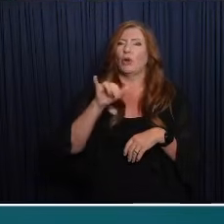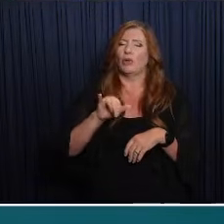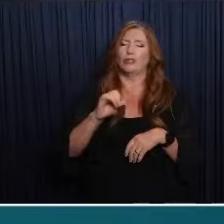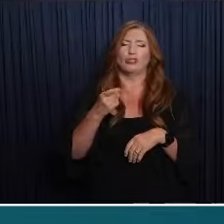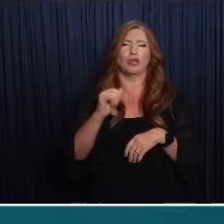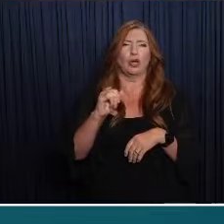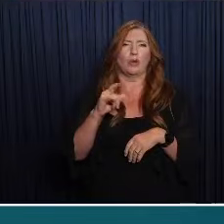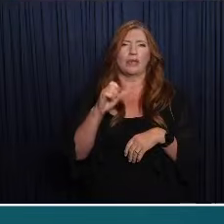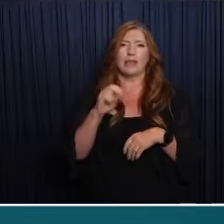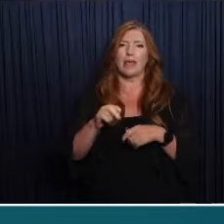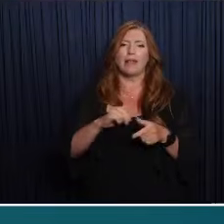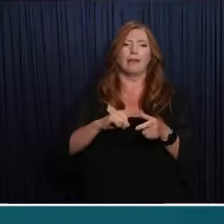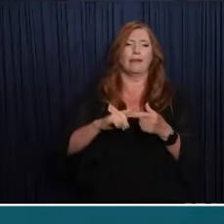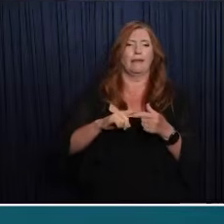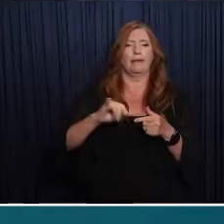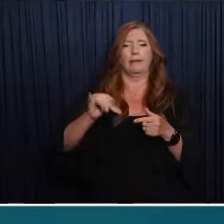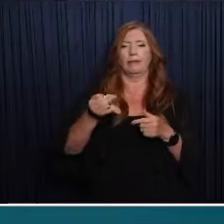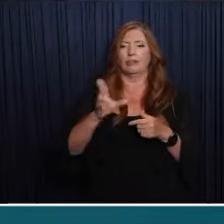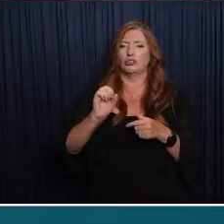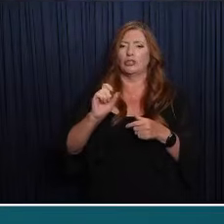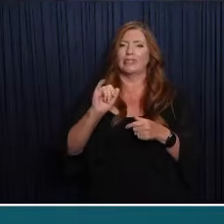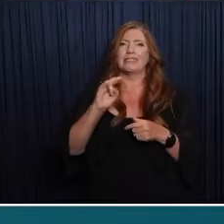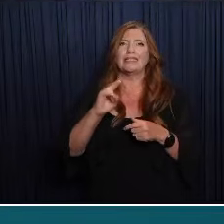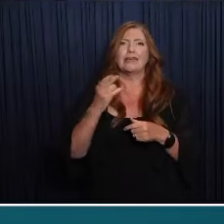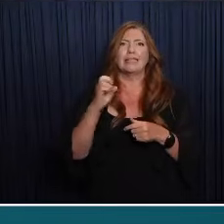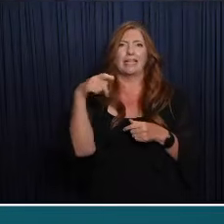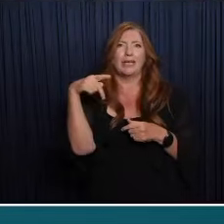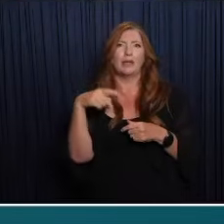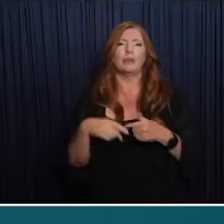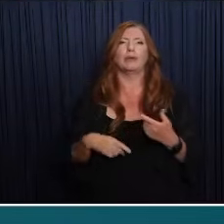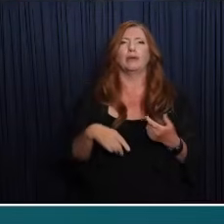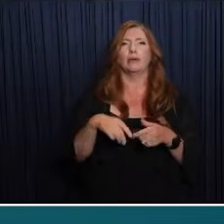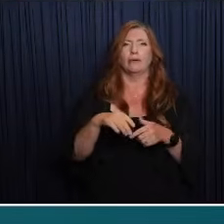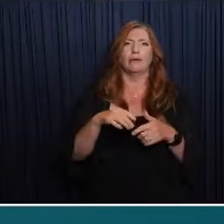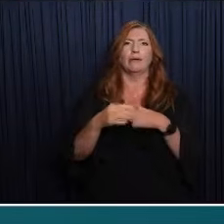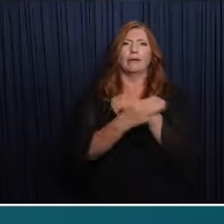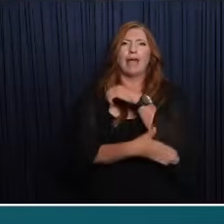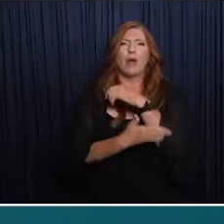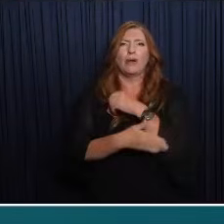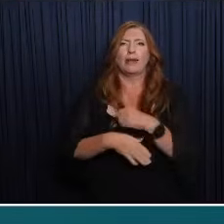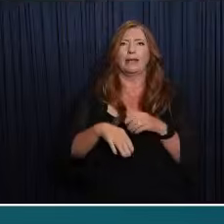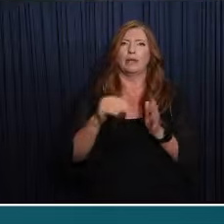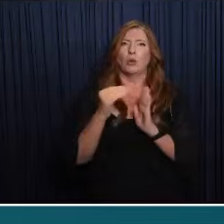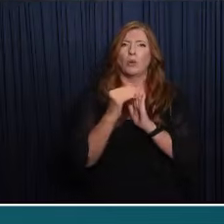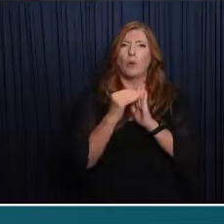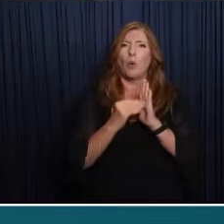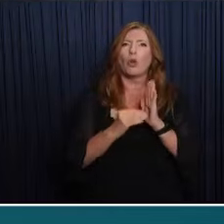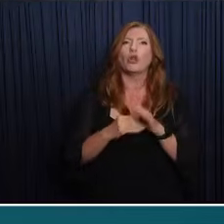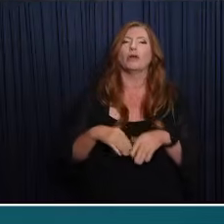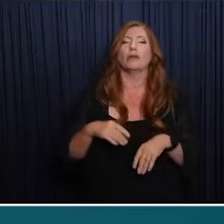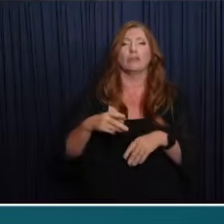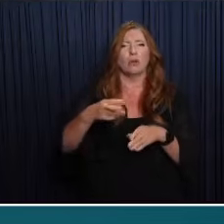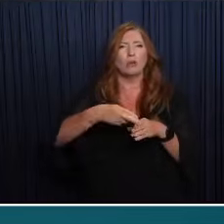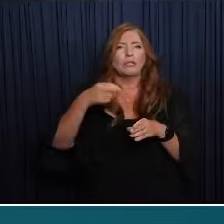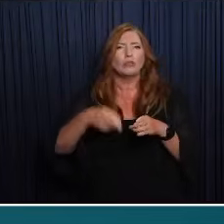ELECTED, FORMERLY ELECTED, OUR